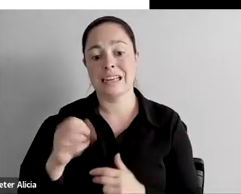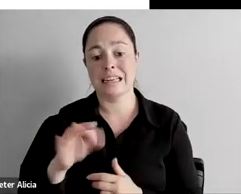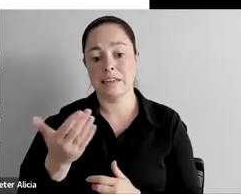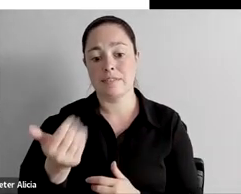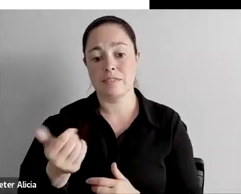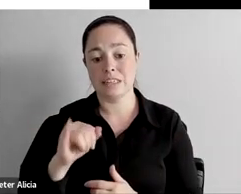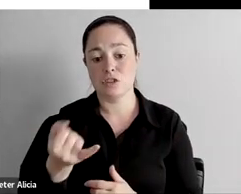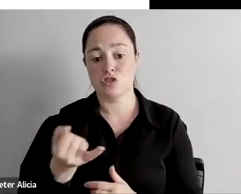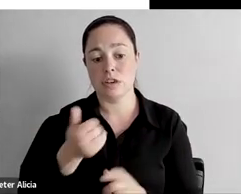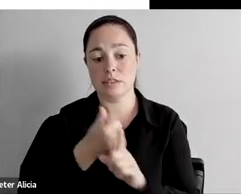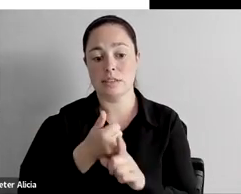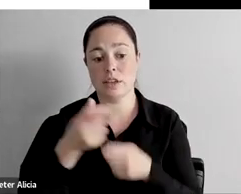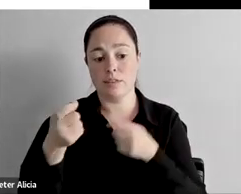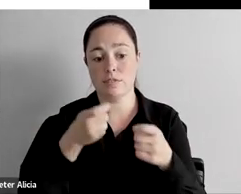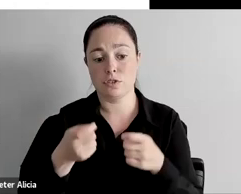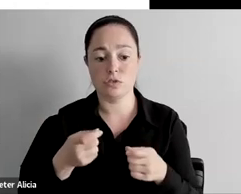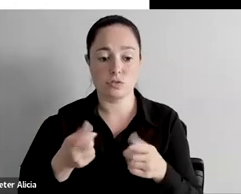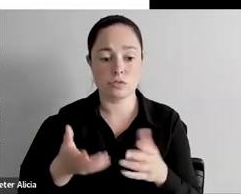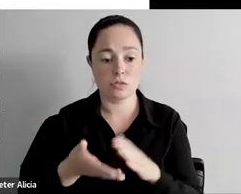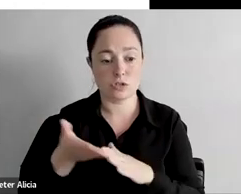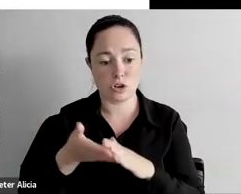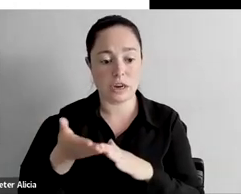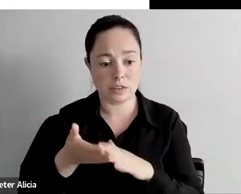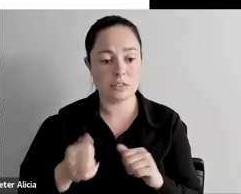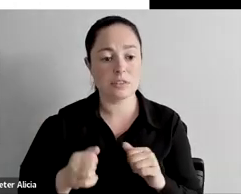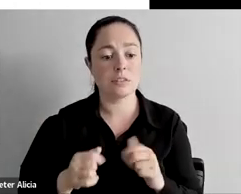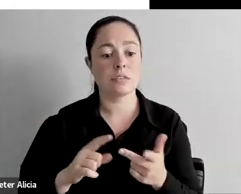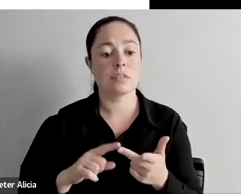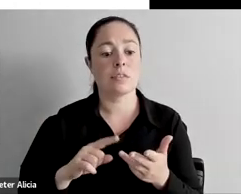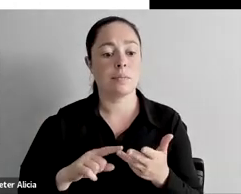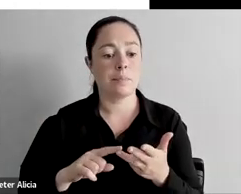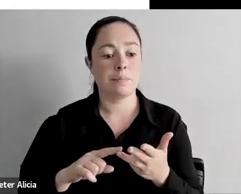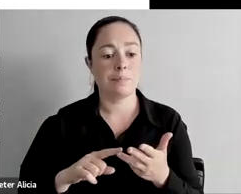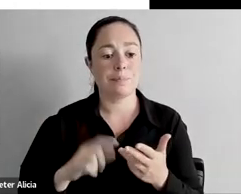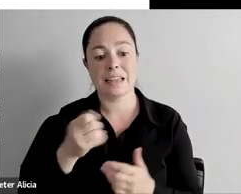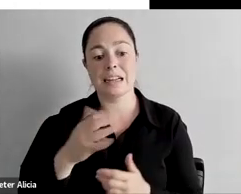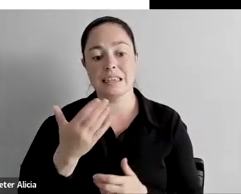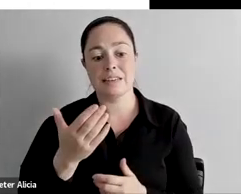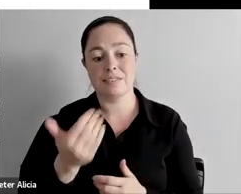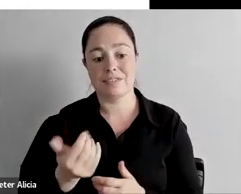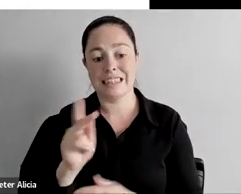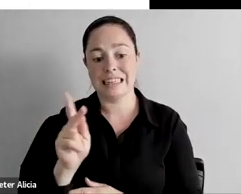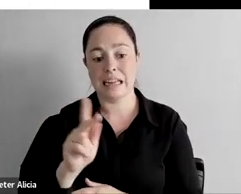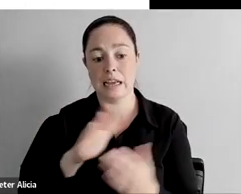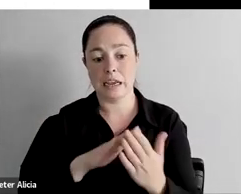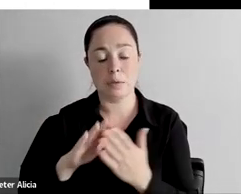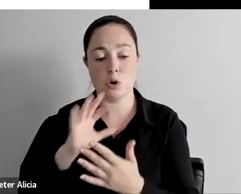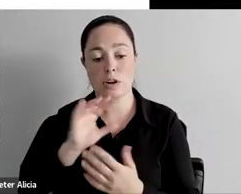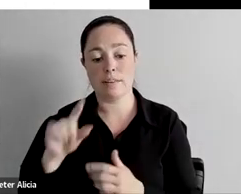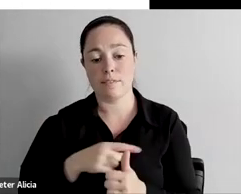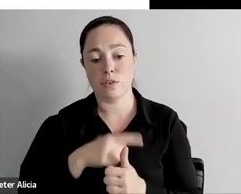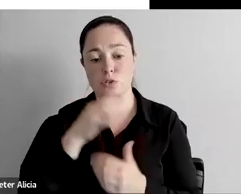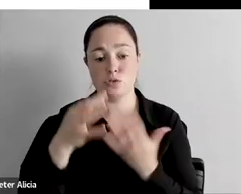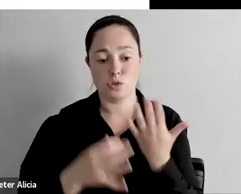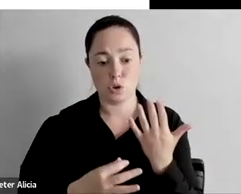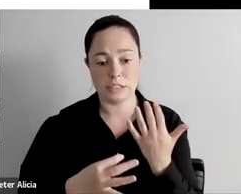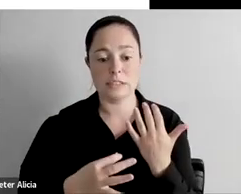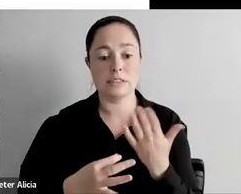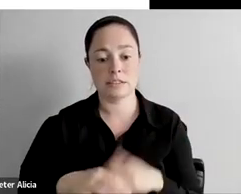1915(k) community first choice, PACE personal care services, home health, rehabilitation services,